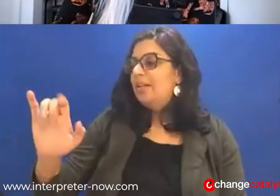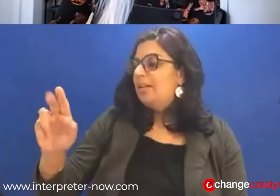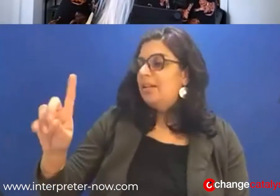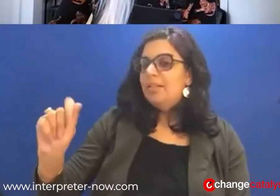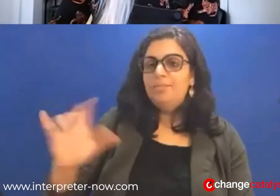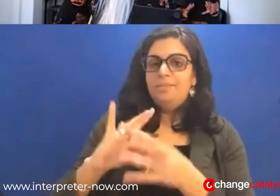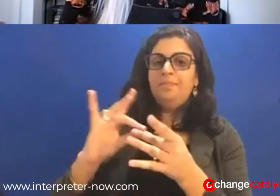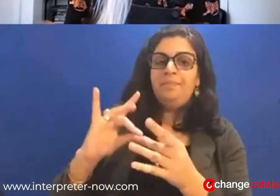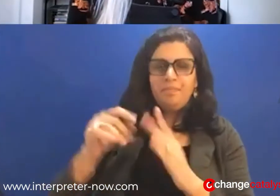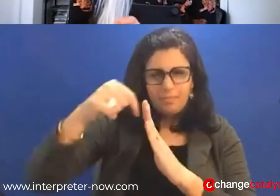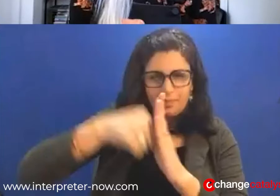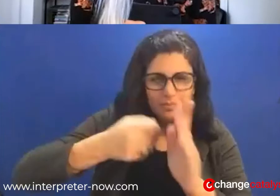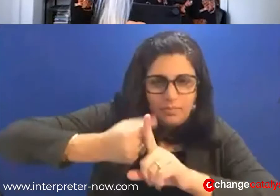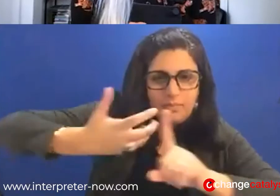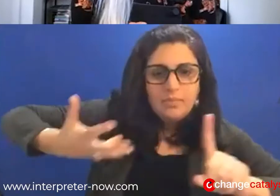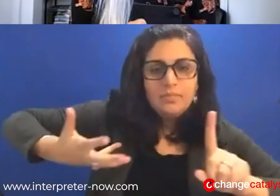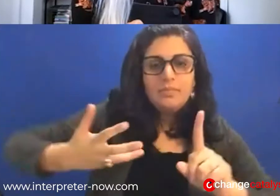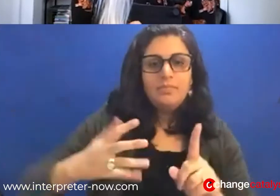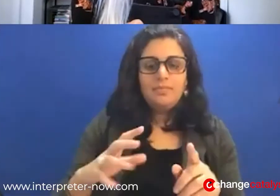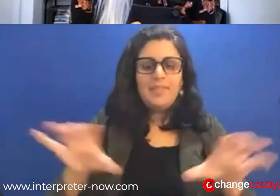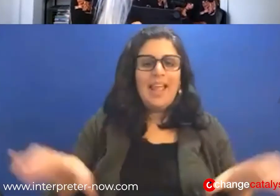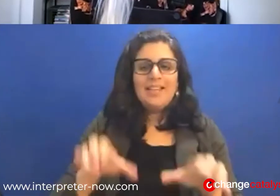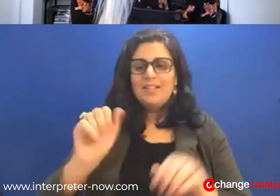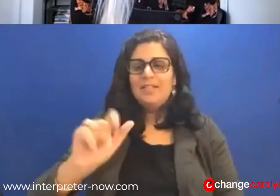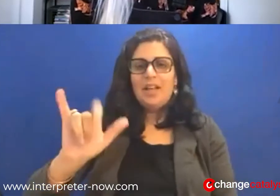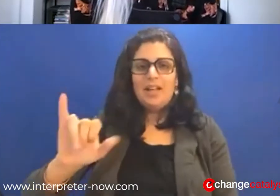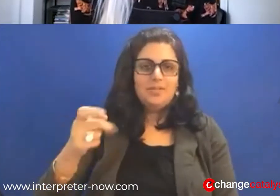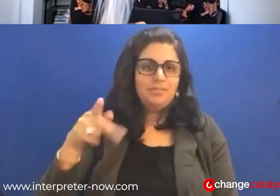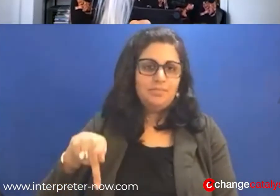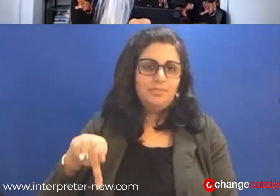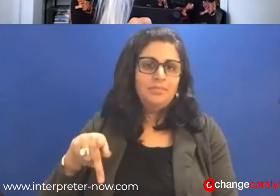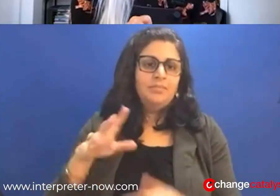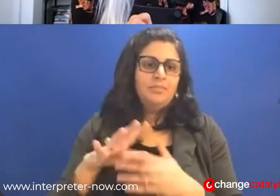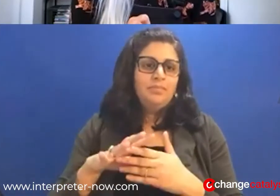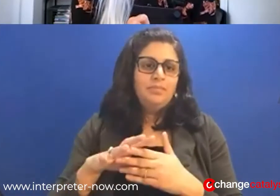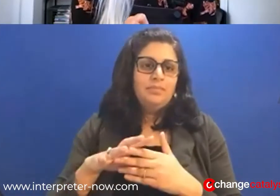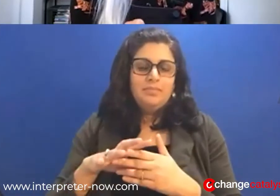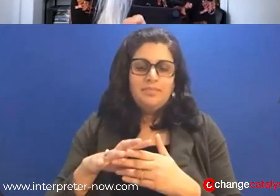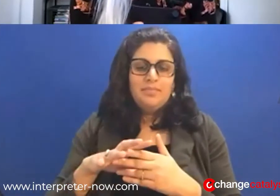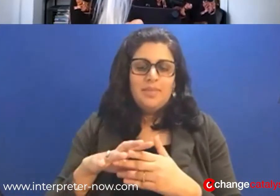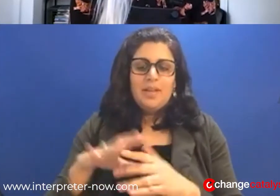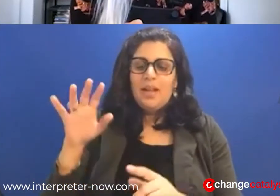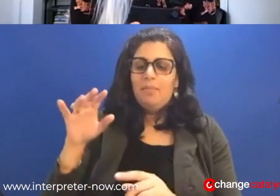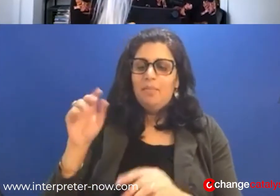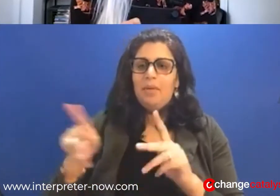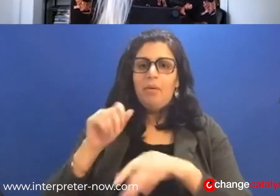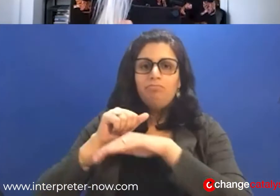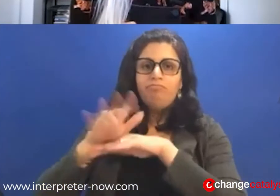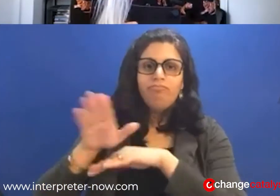Kt, you mentioned acts of allyship and those beacons that people send out that are a call